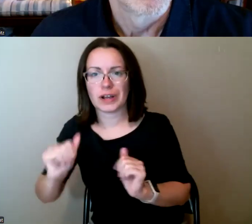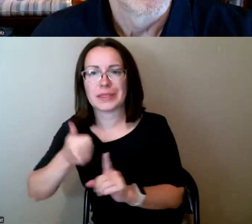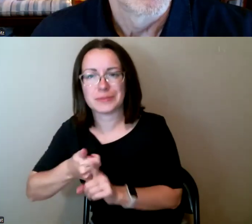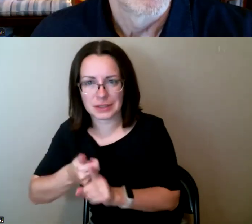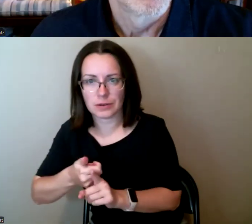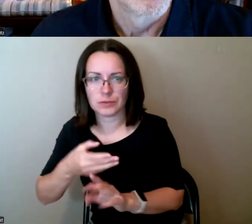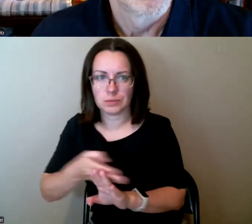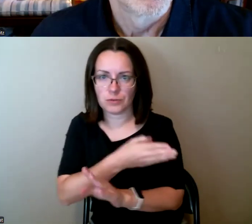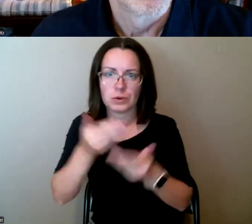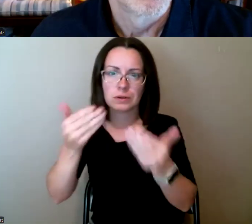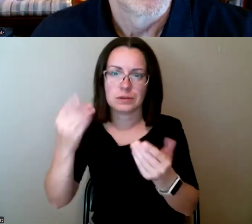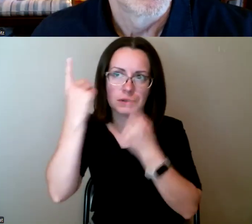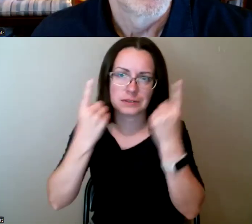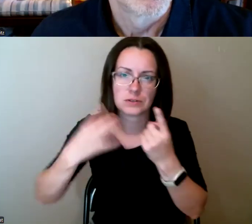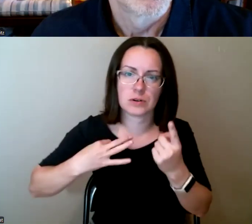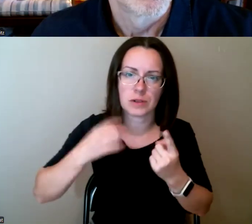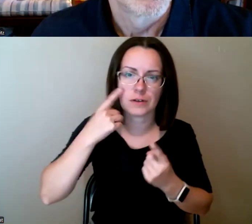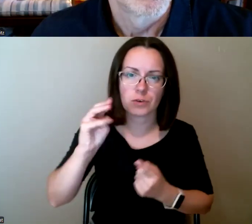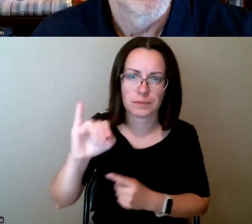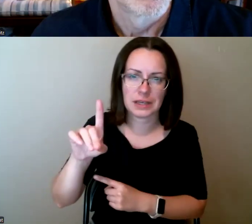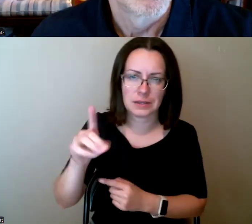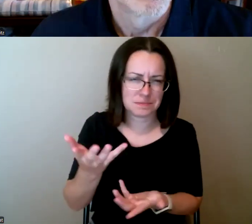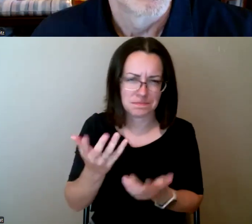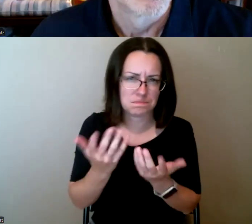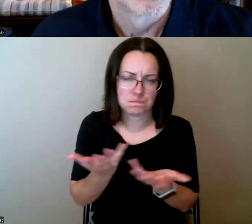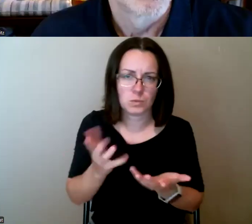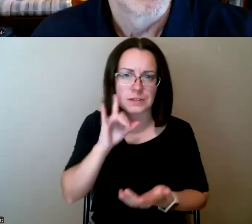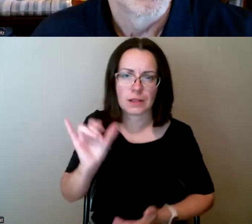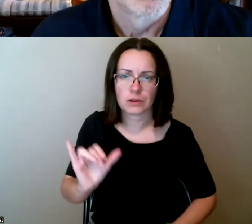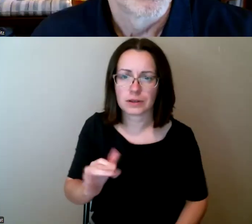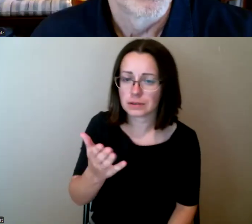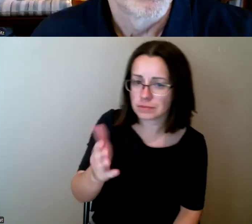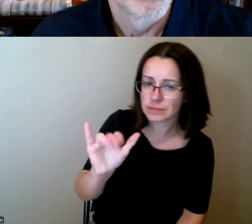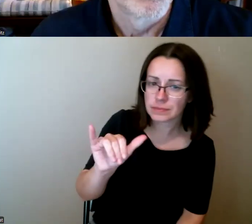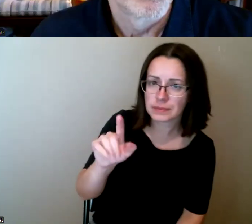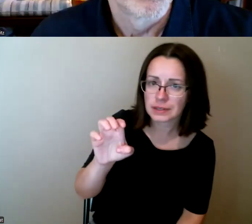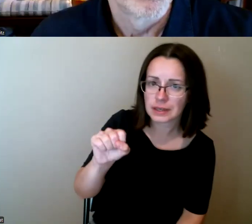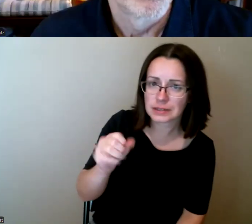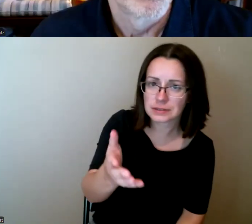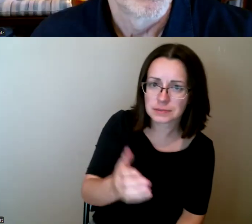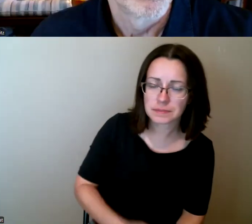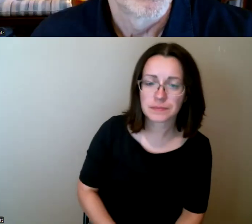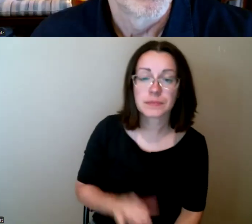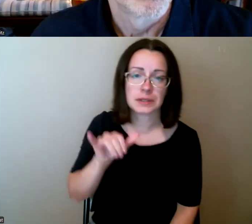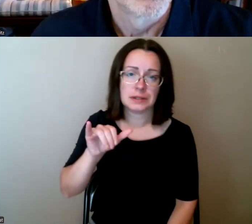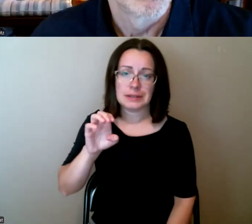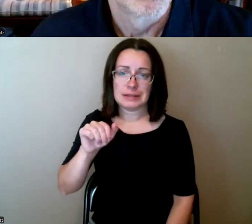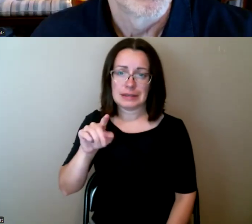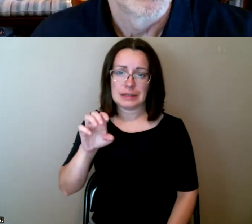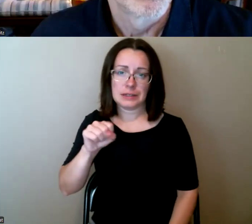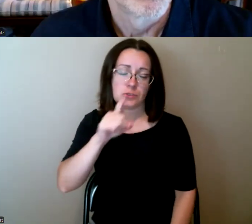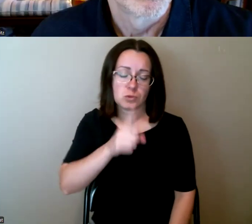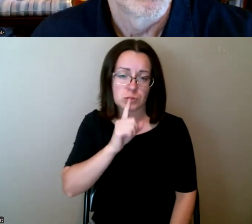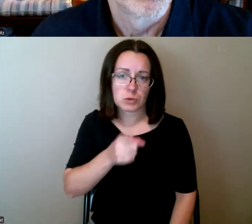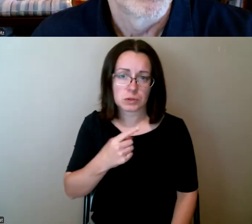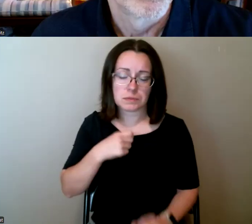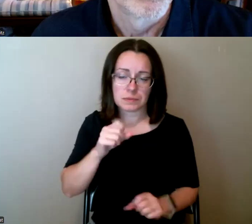applying for maid. Yates, you want to take that? Um, sure. Sure. I I I think that it's important to